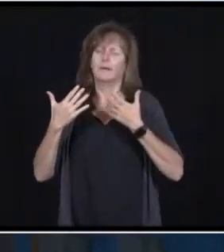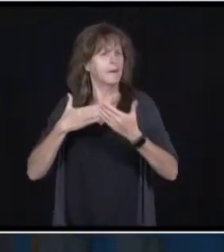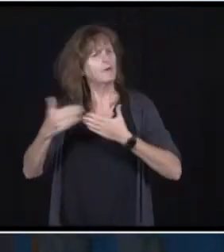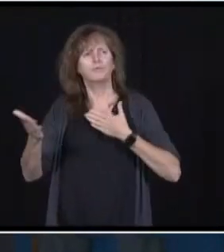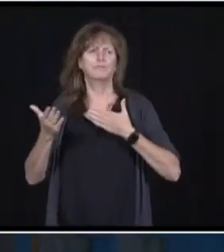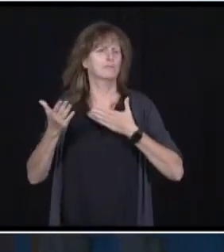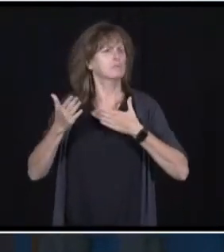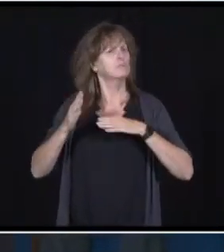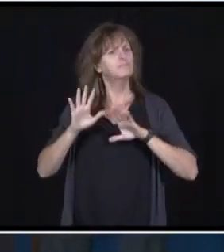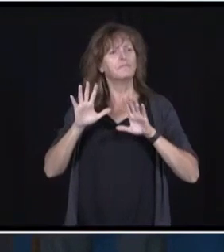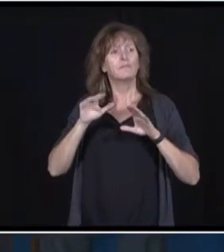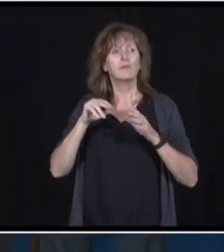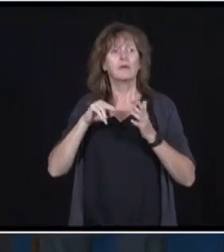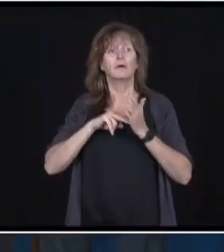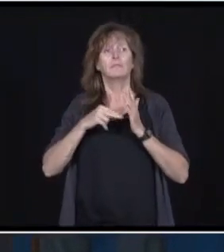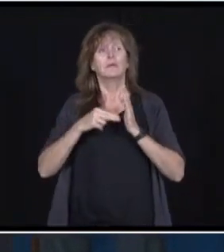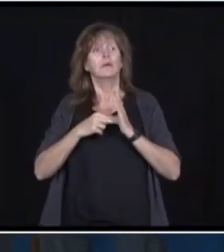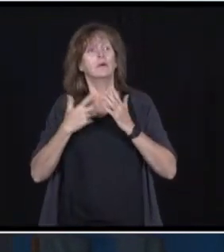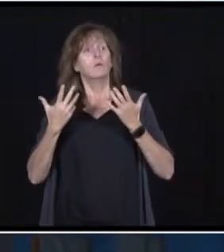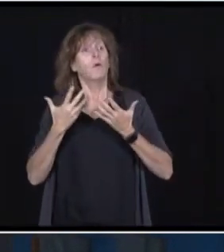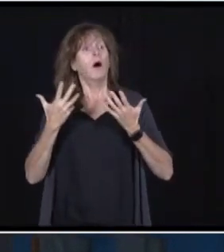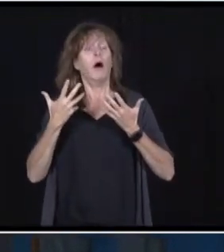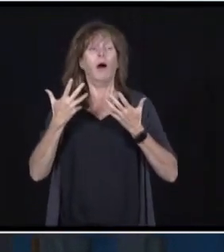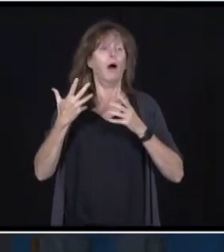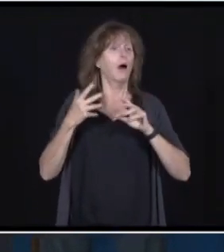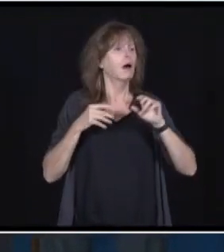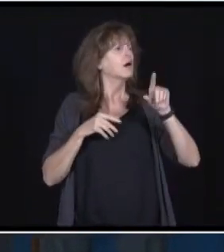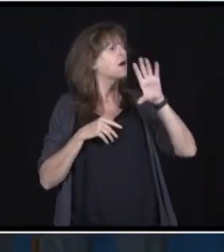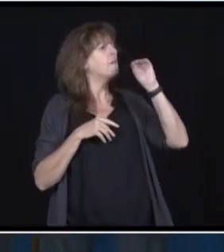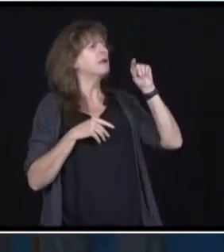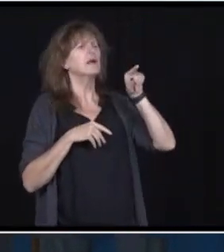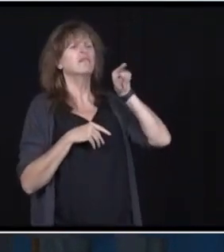Backyards and parks. At this time, it does not include events gatherings